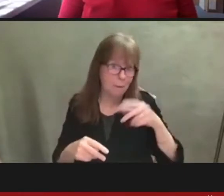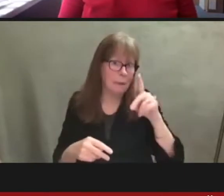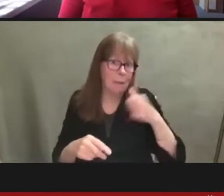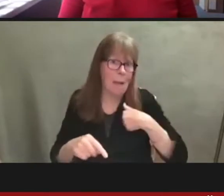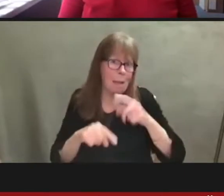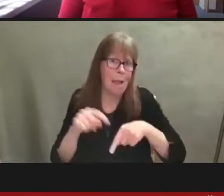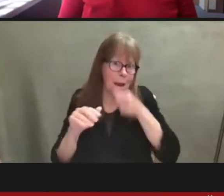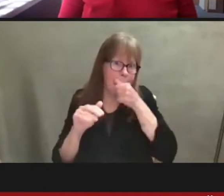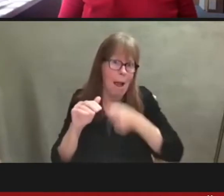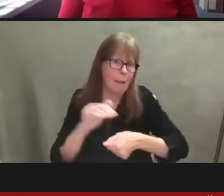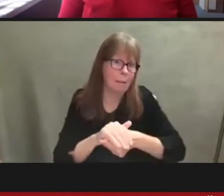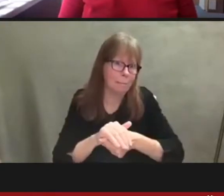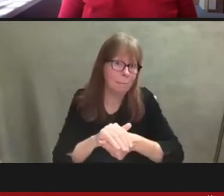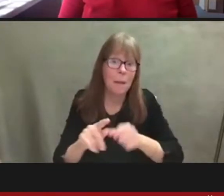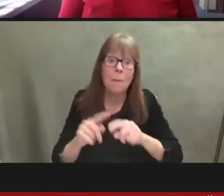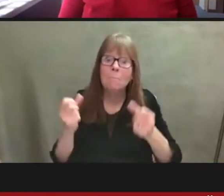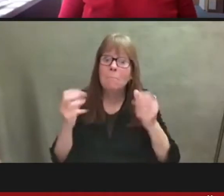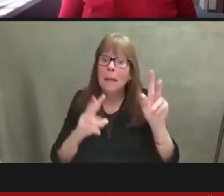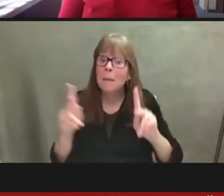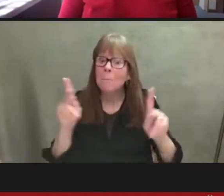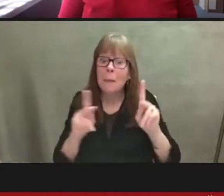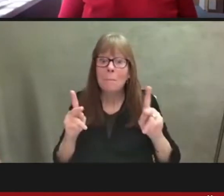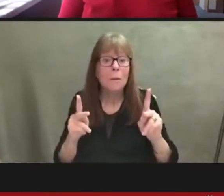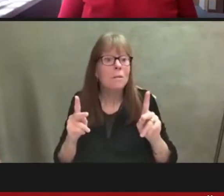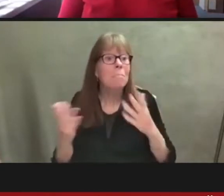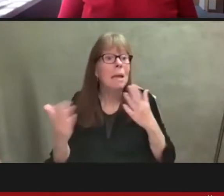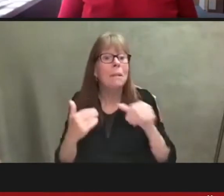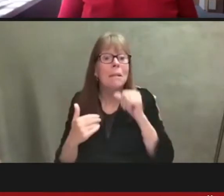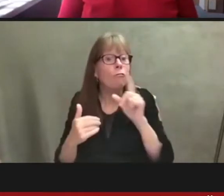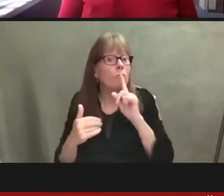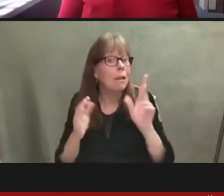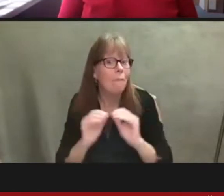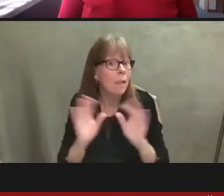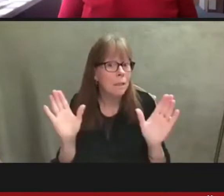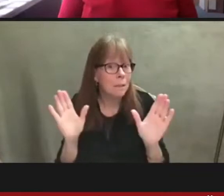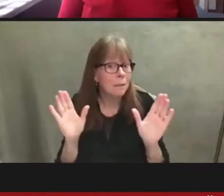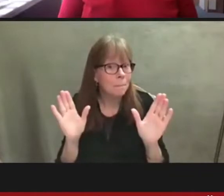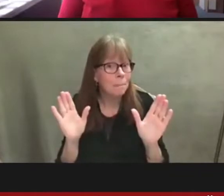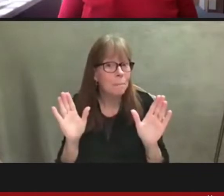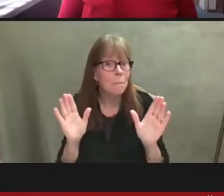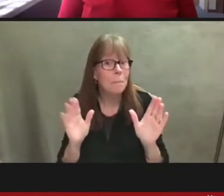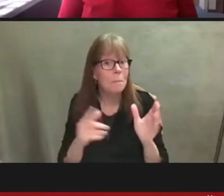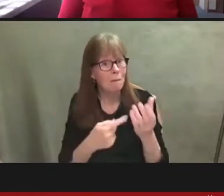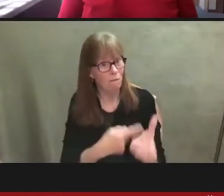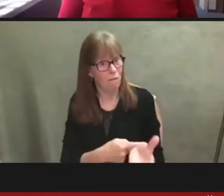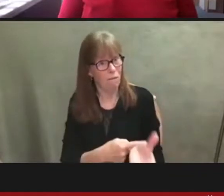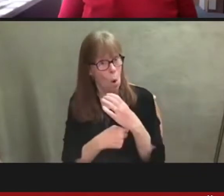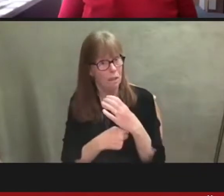But for many people it might not be abundantly obvious. And forced disclosure I don't think benefits anyone.